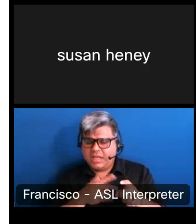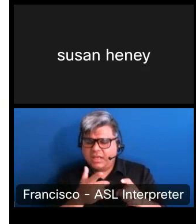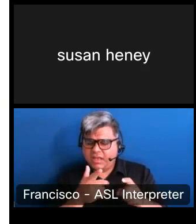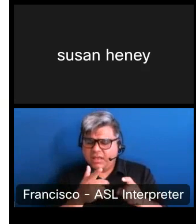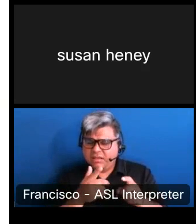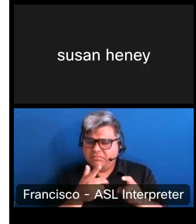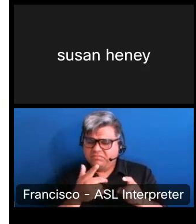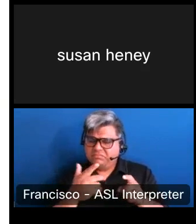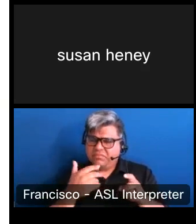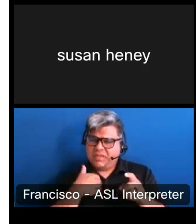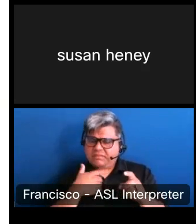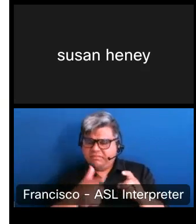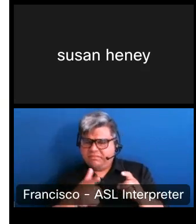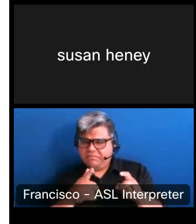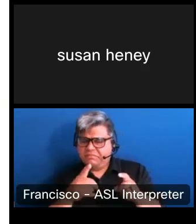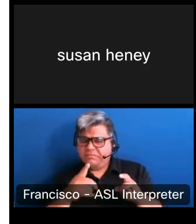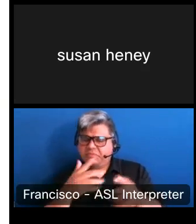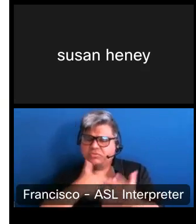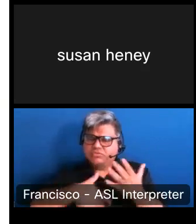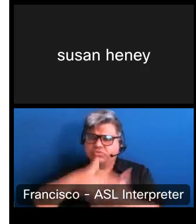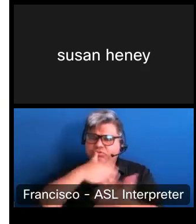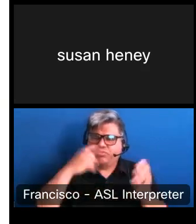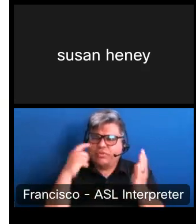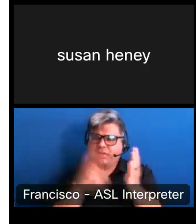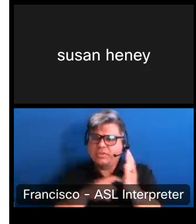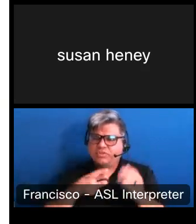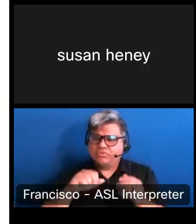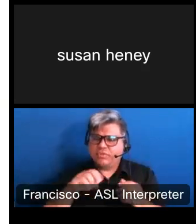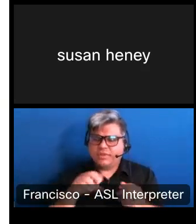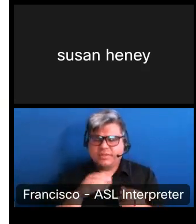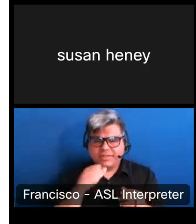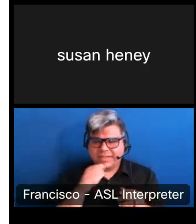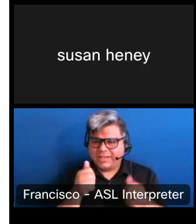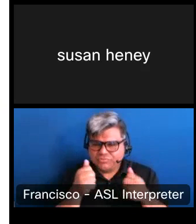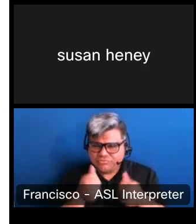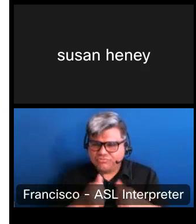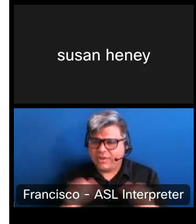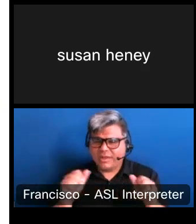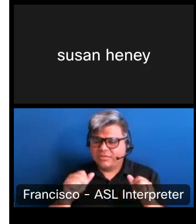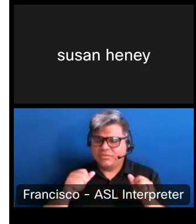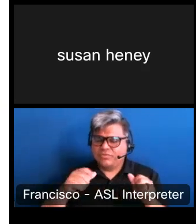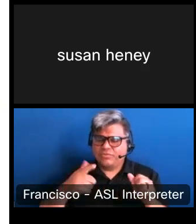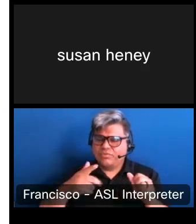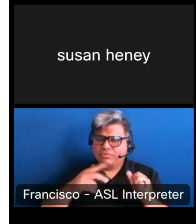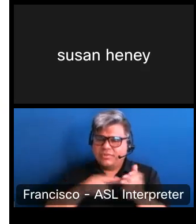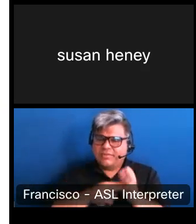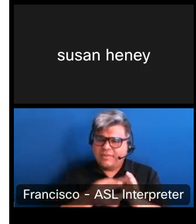in this country, and not an attempt to define race biologically, anthropologically, or genetically.